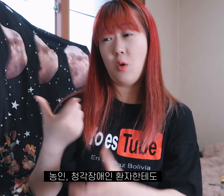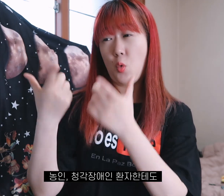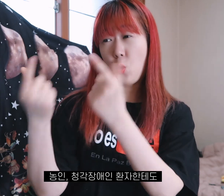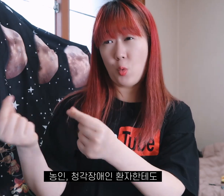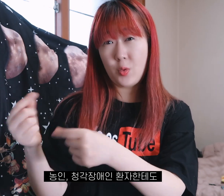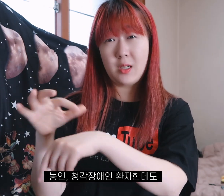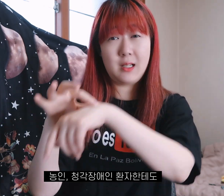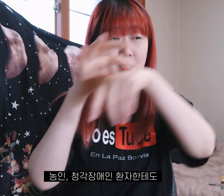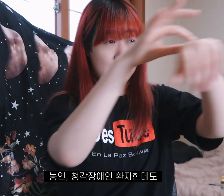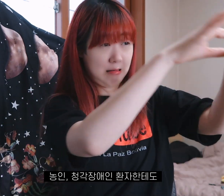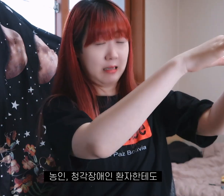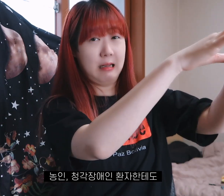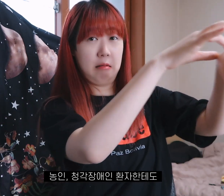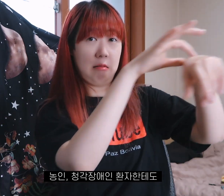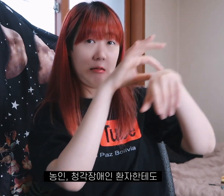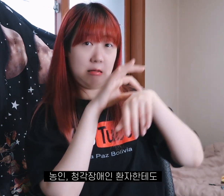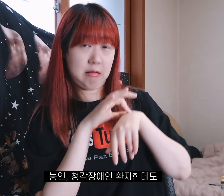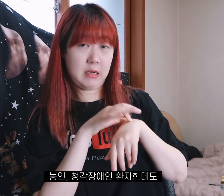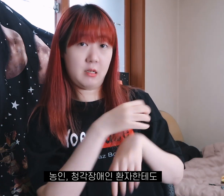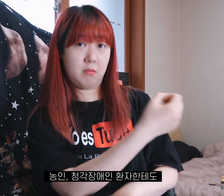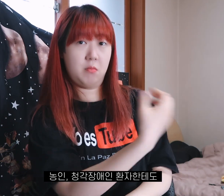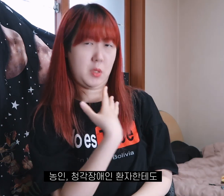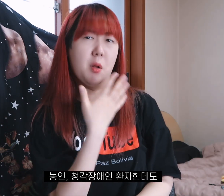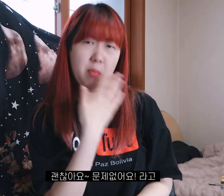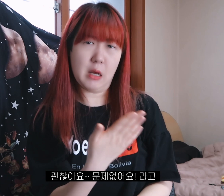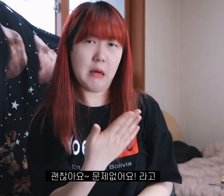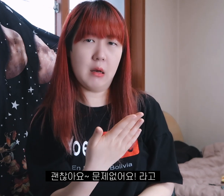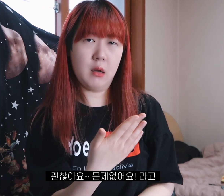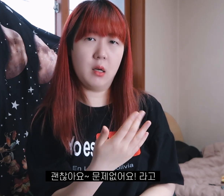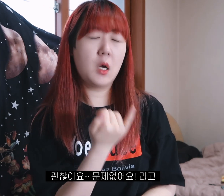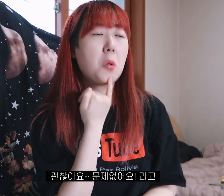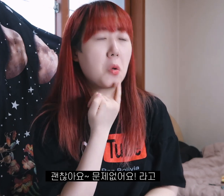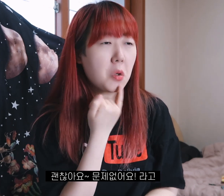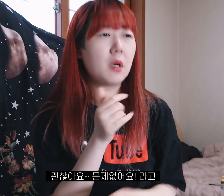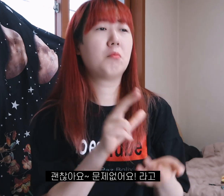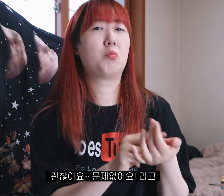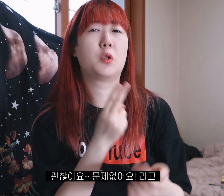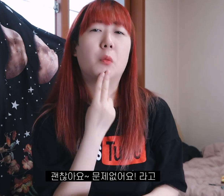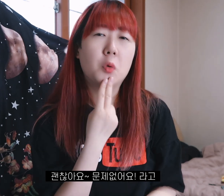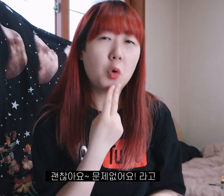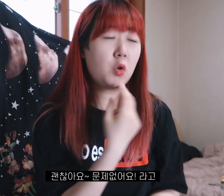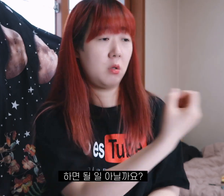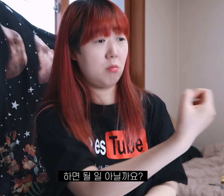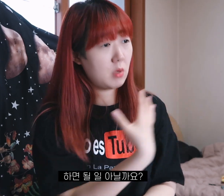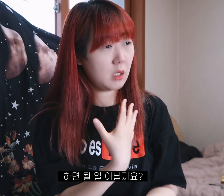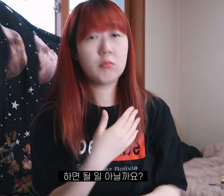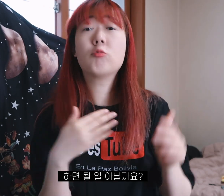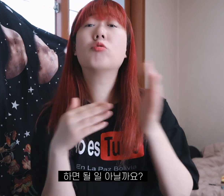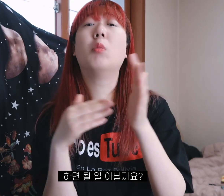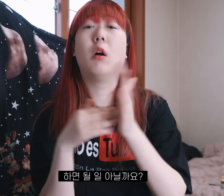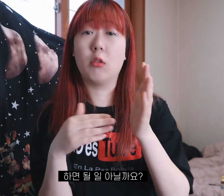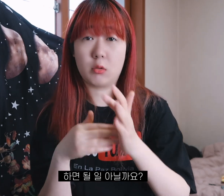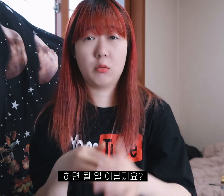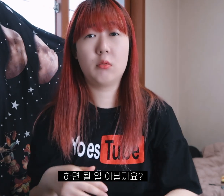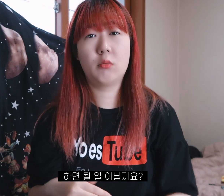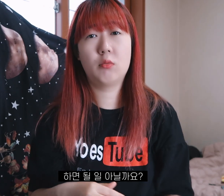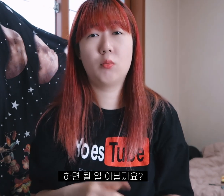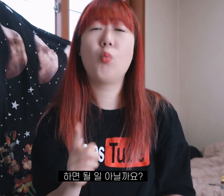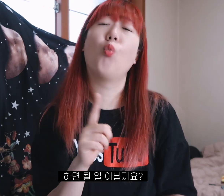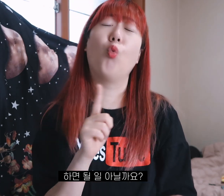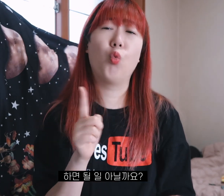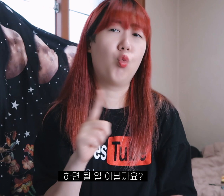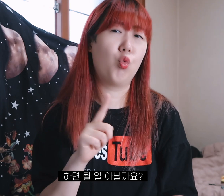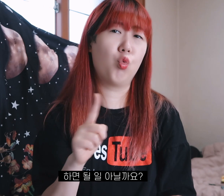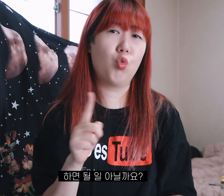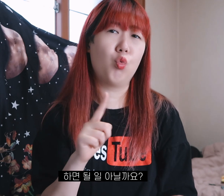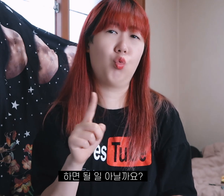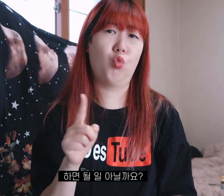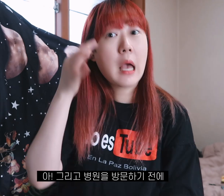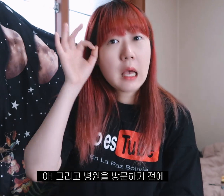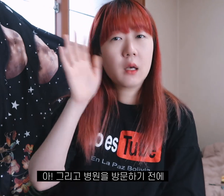It's okay for the deaf and hard of hearing patients, isn't it okay to say that there is no problem?